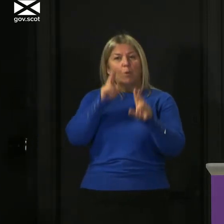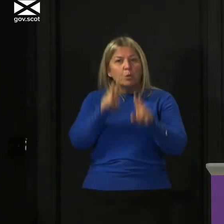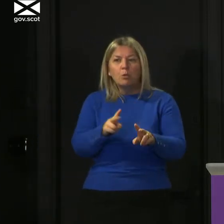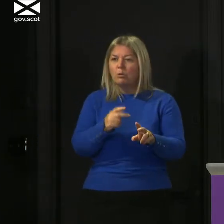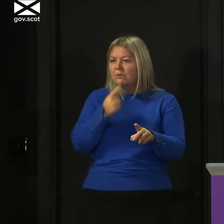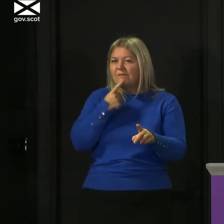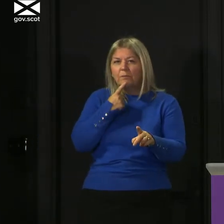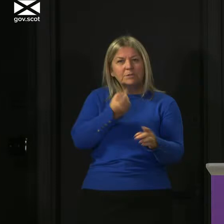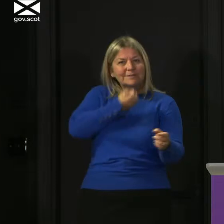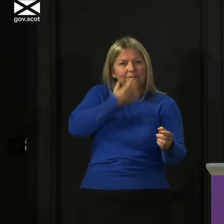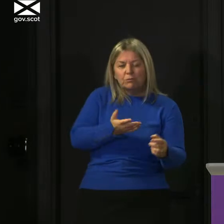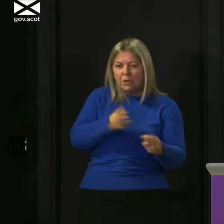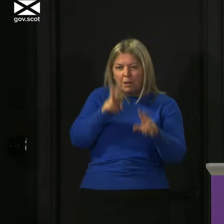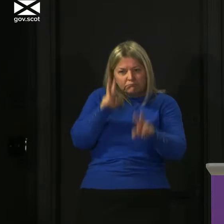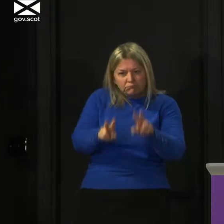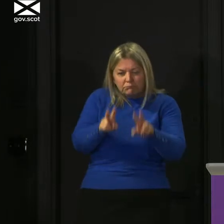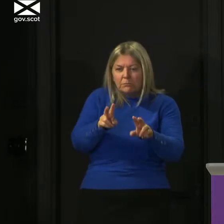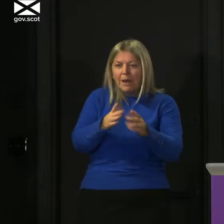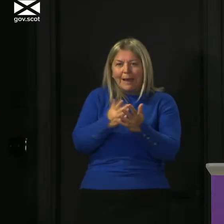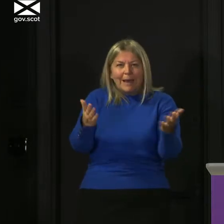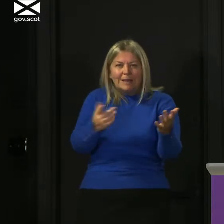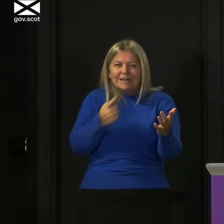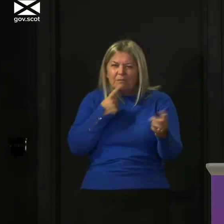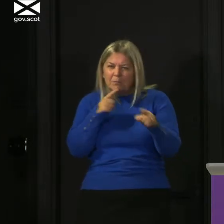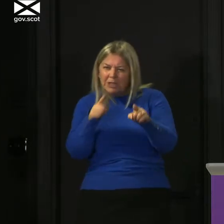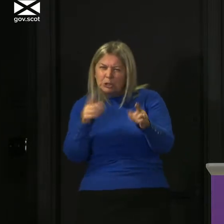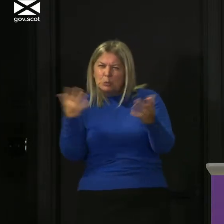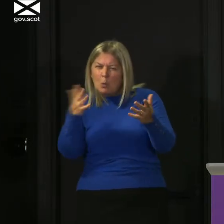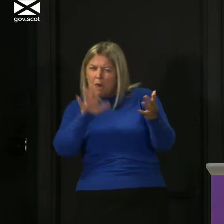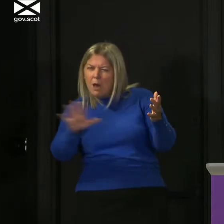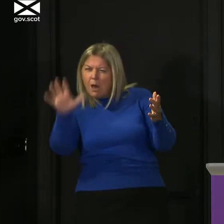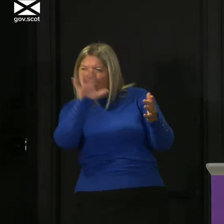to check that there is nothing in it that looks odd to us, but actually one of the things that